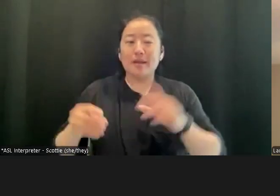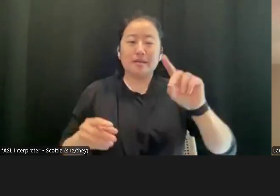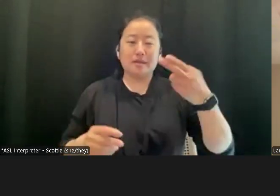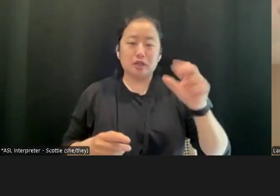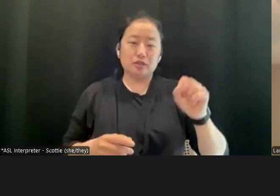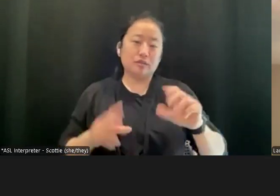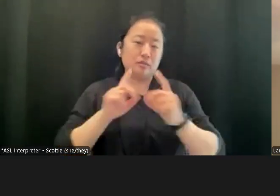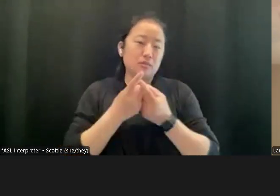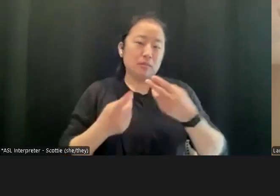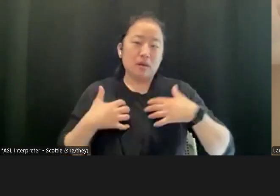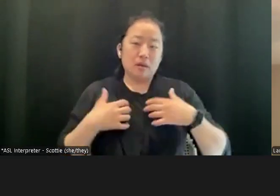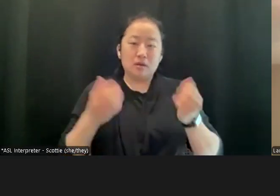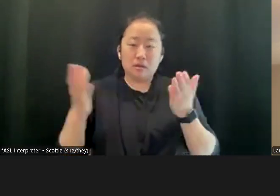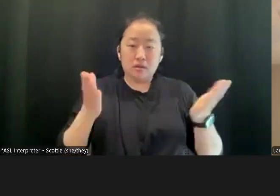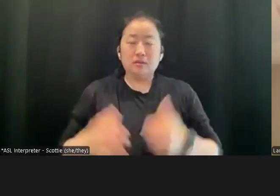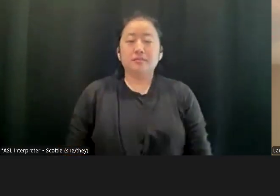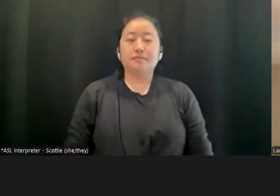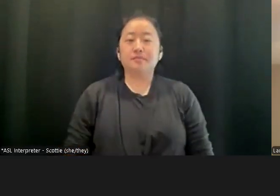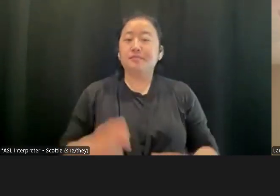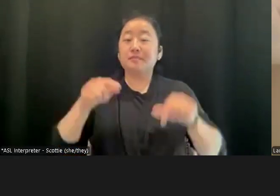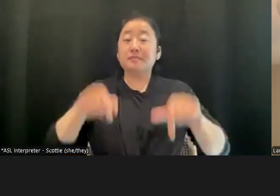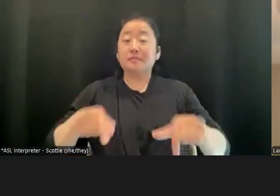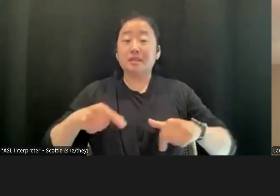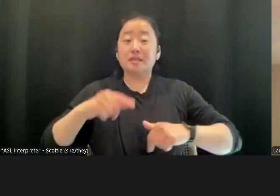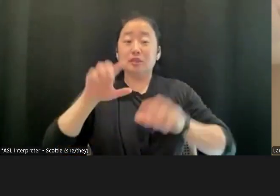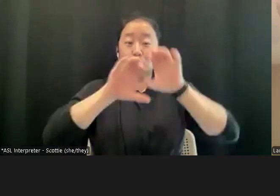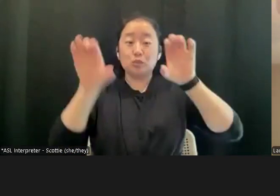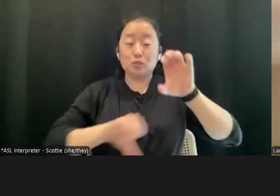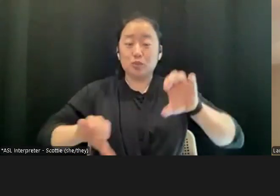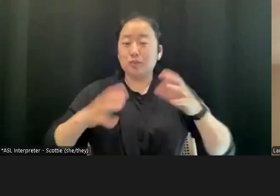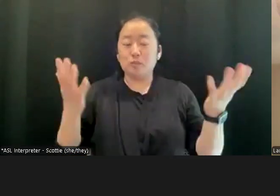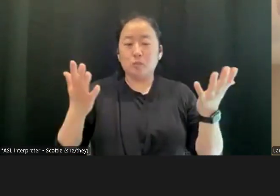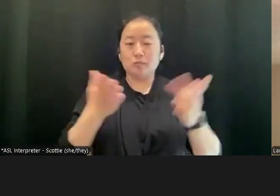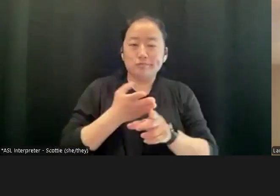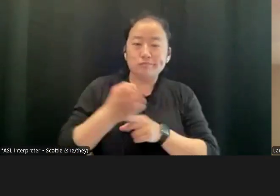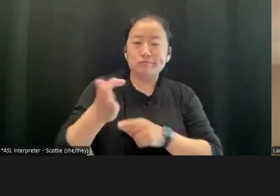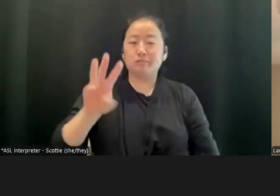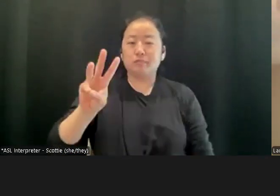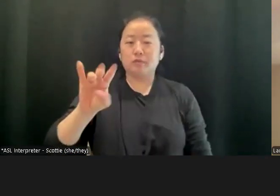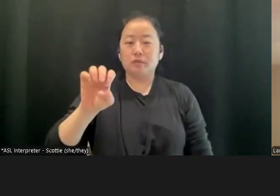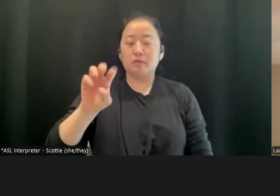We are using the webinar platform on Zoom which means that your cameras are turned